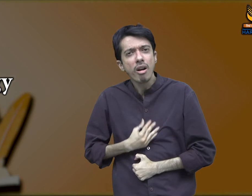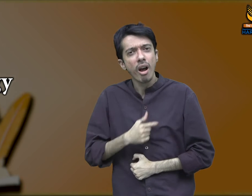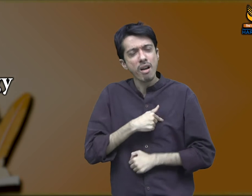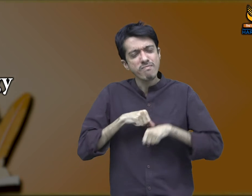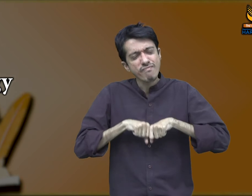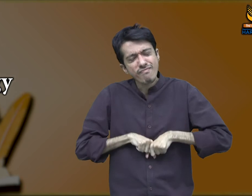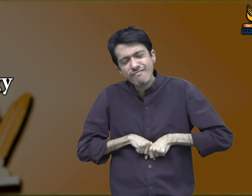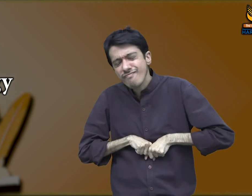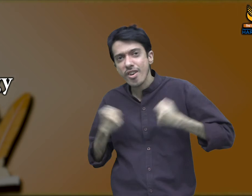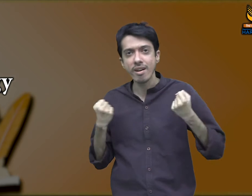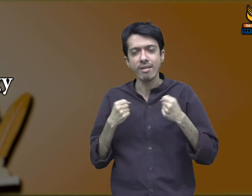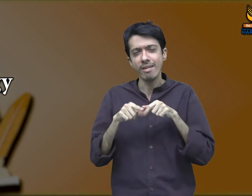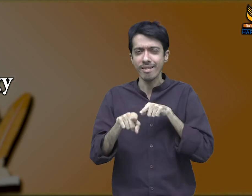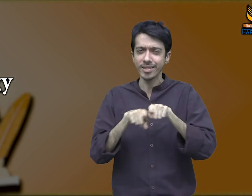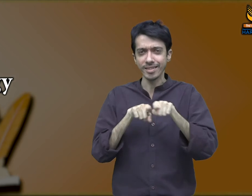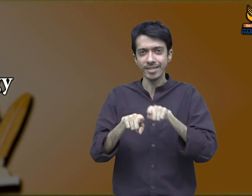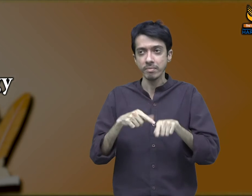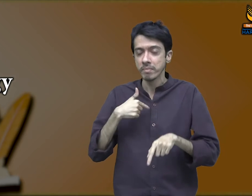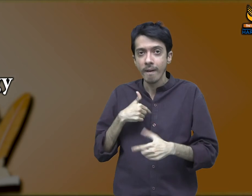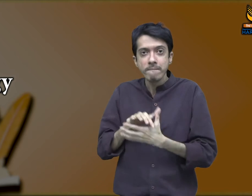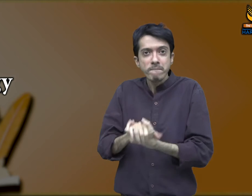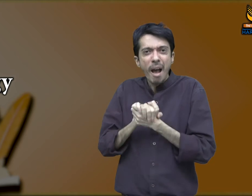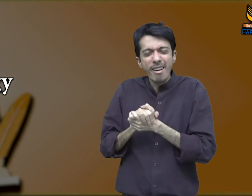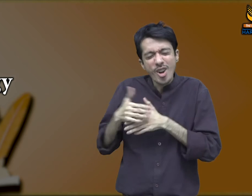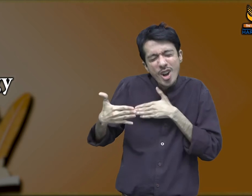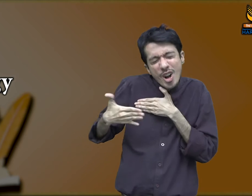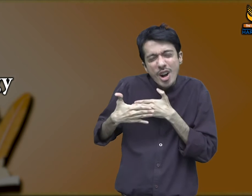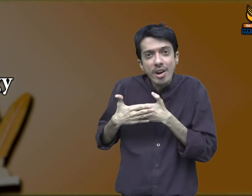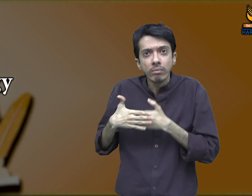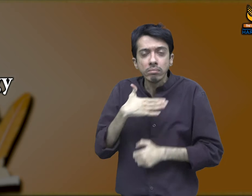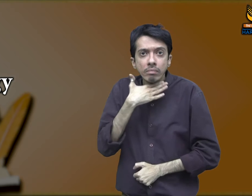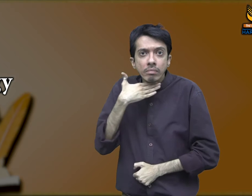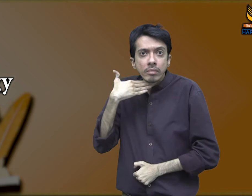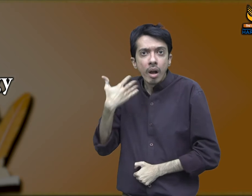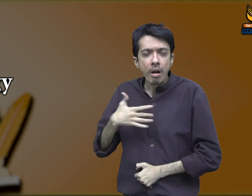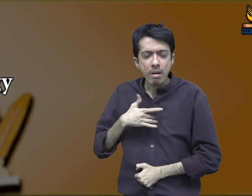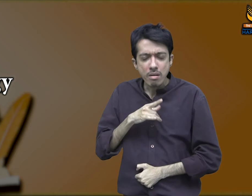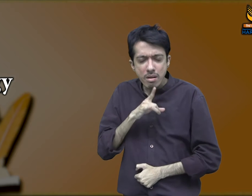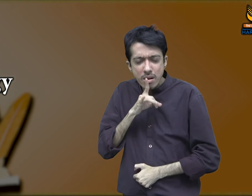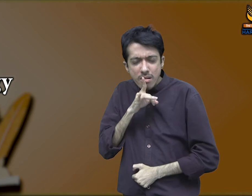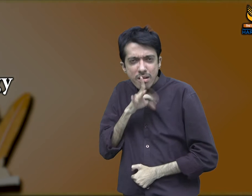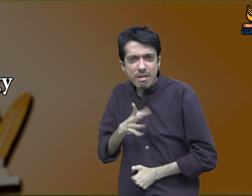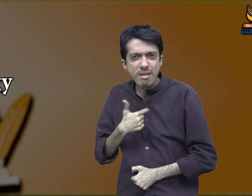It is a type of poem that expresses sadness, especially for somebody who has died.